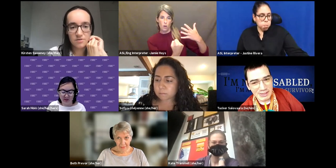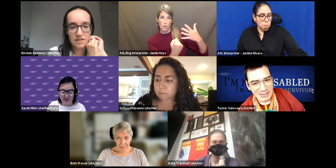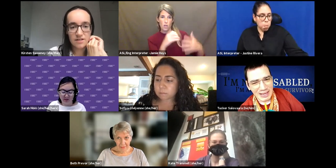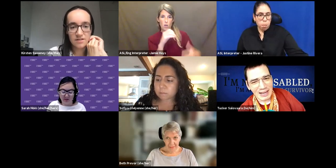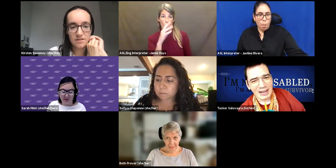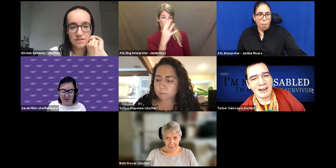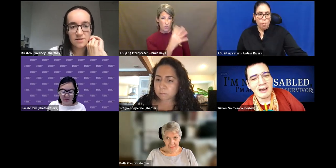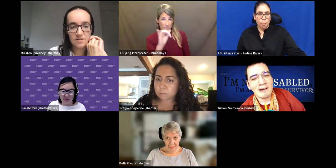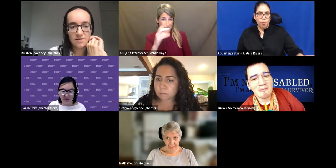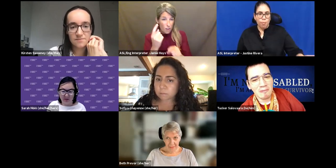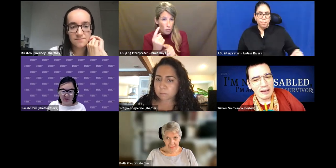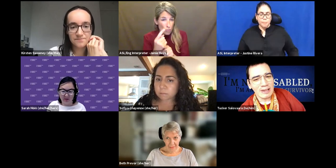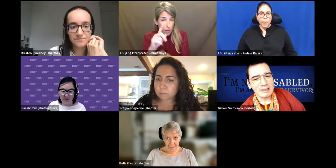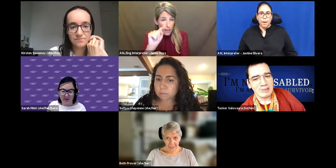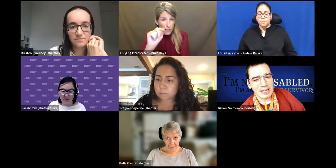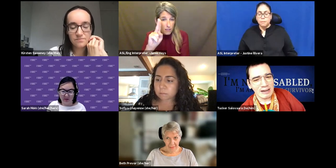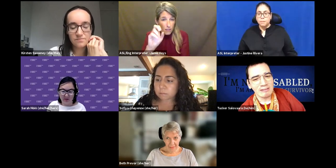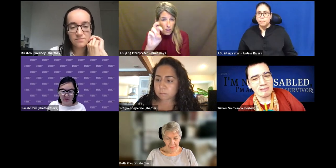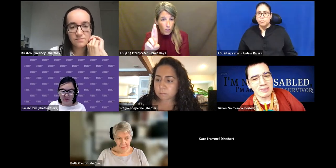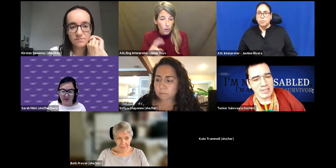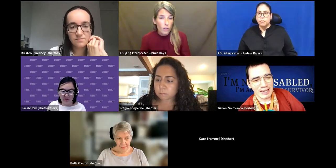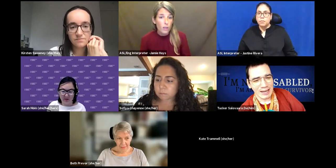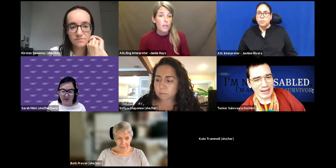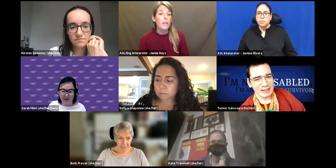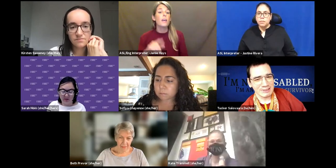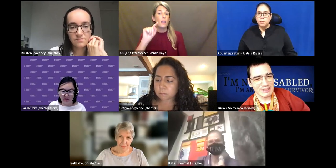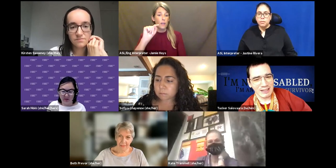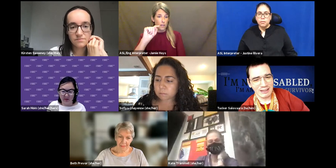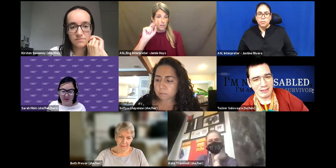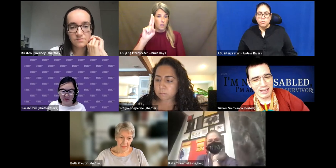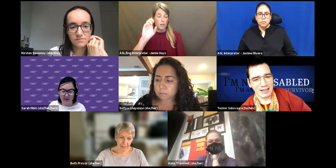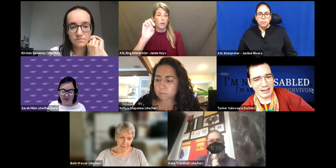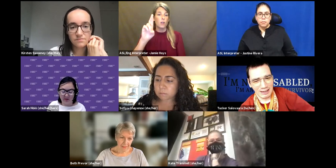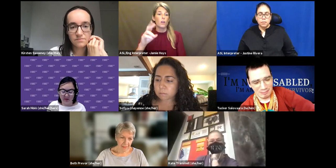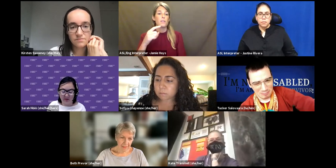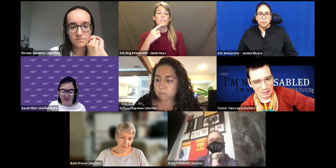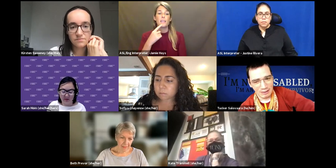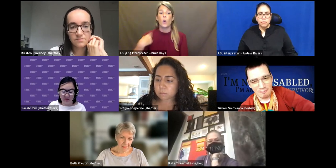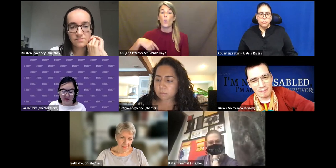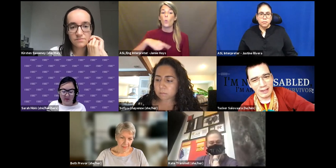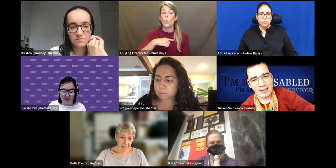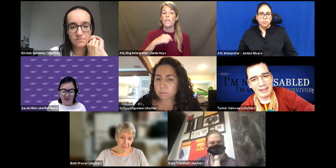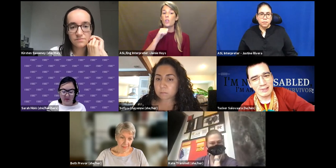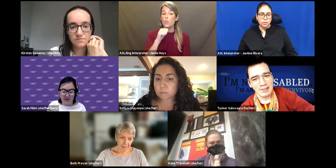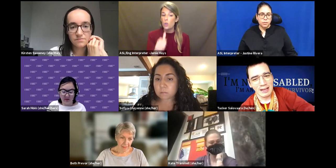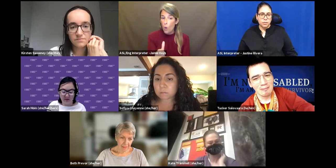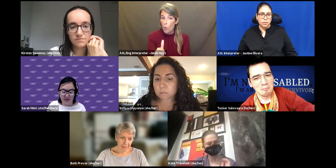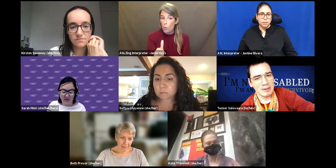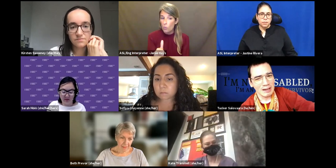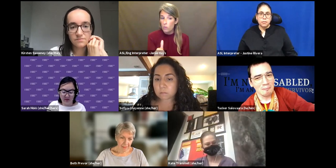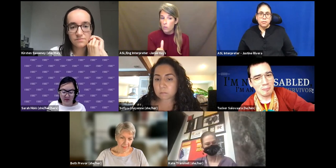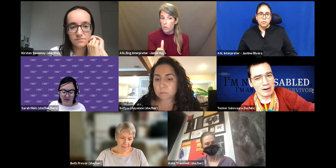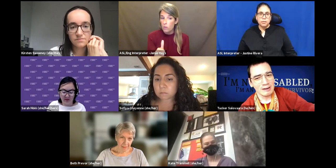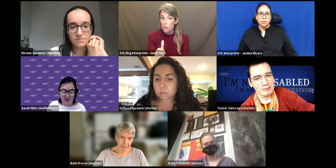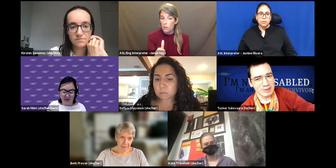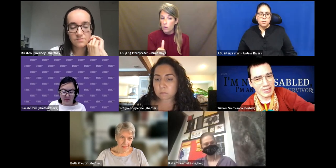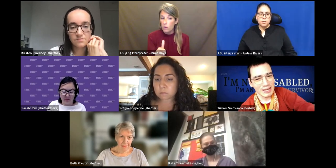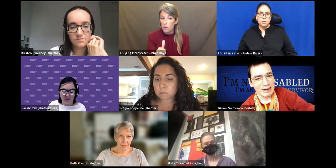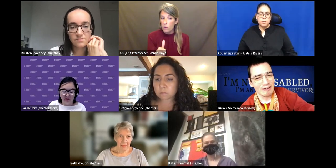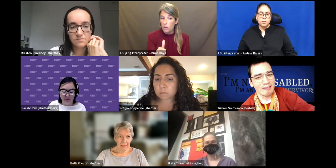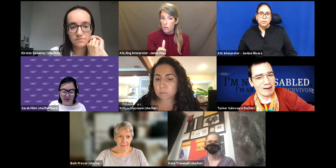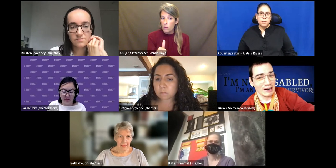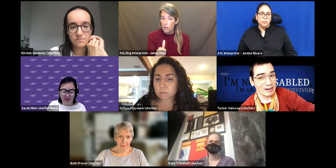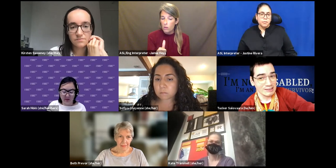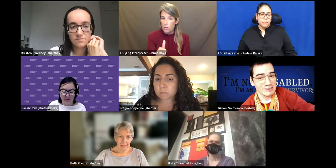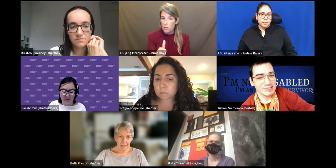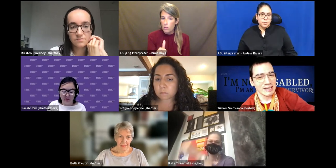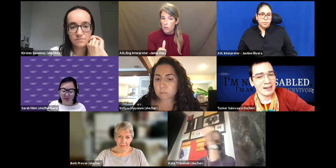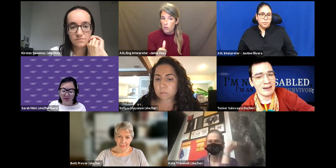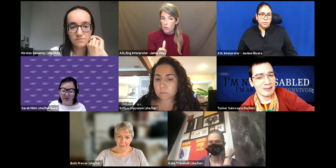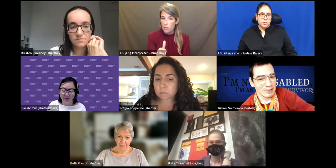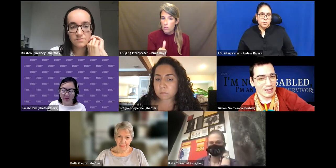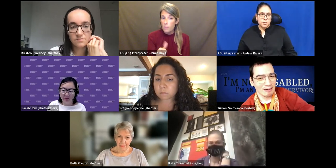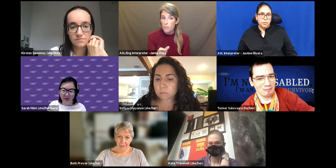Tucker Salovaara: Yeah, we don't actually, people tell us that